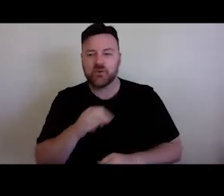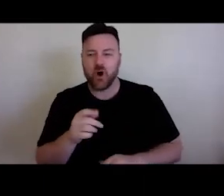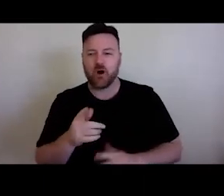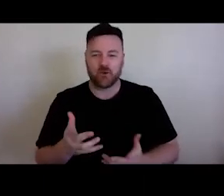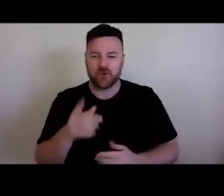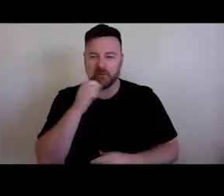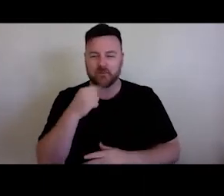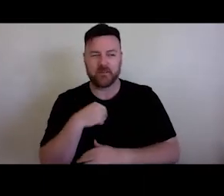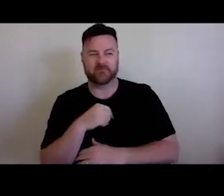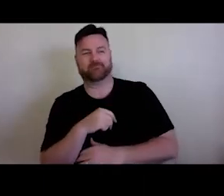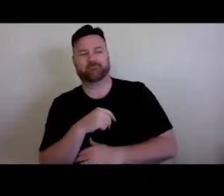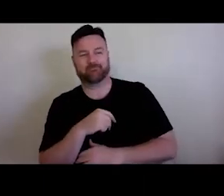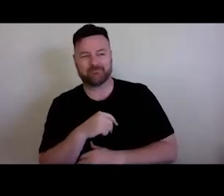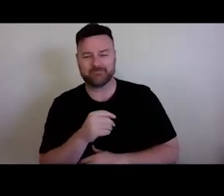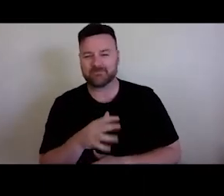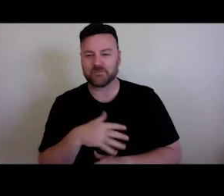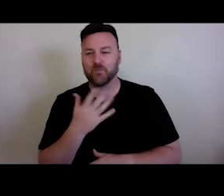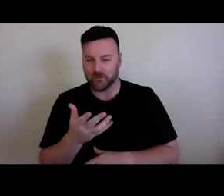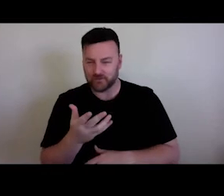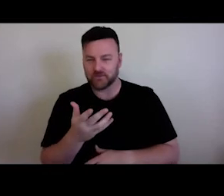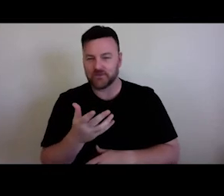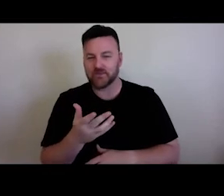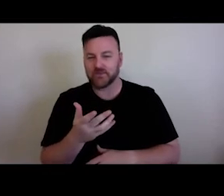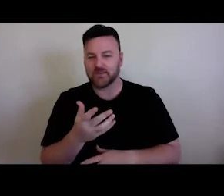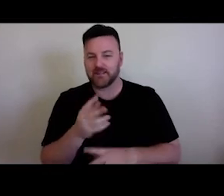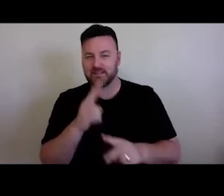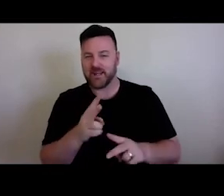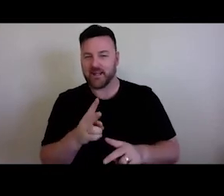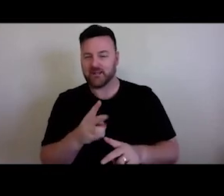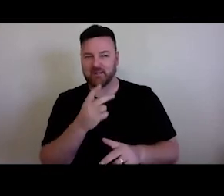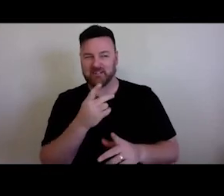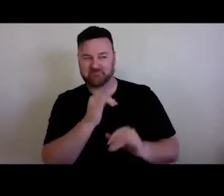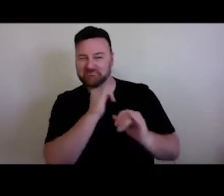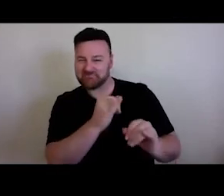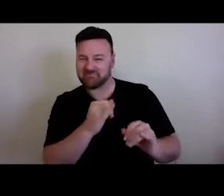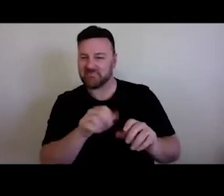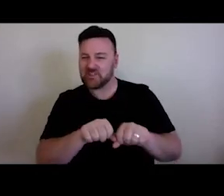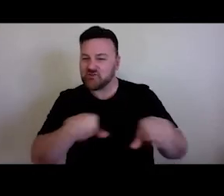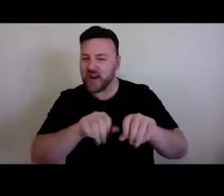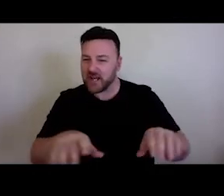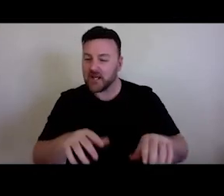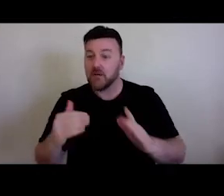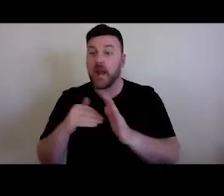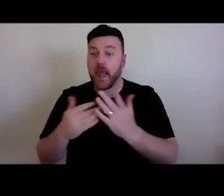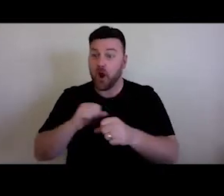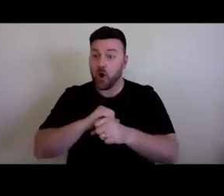the first place. People may not want to necessarily come back to your stream later. That has actually relaxed during the time of COVID.